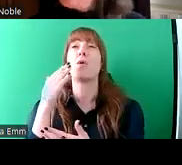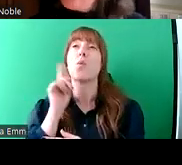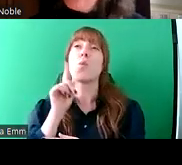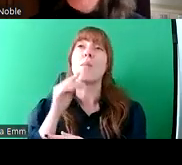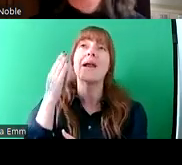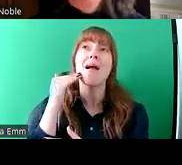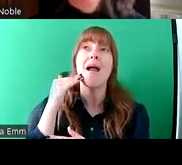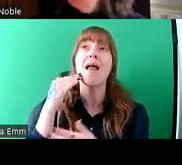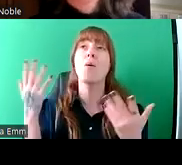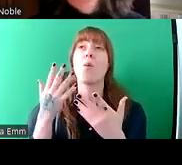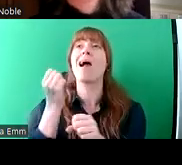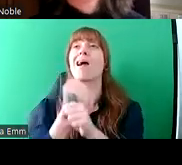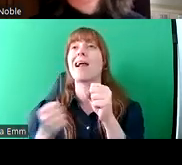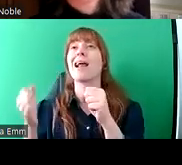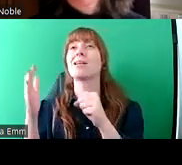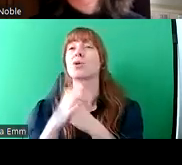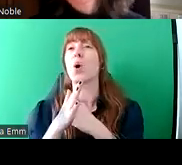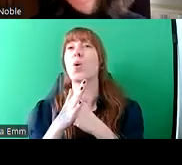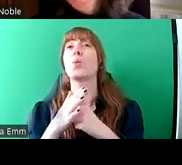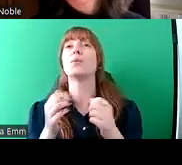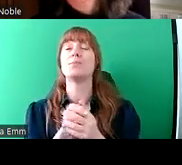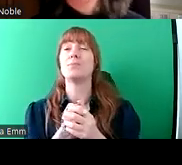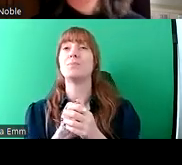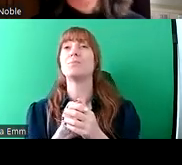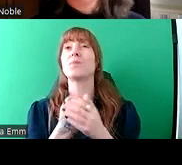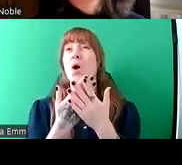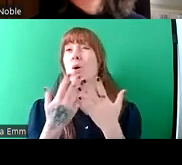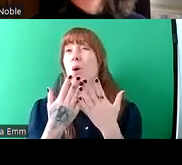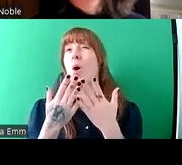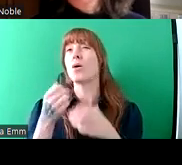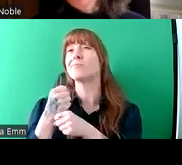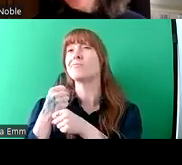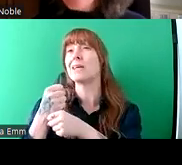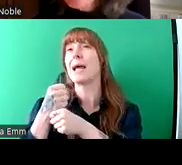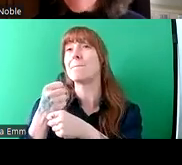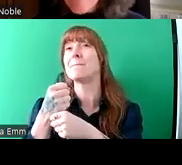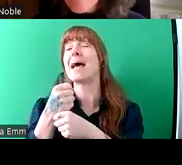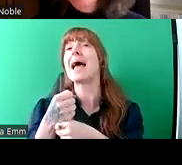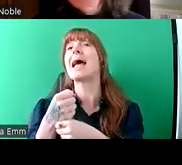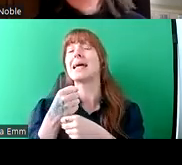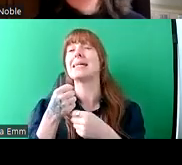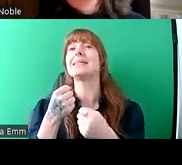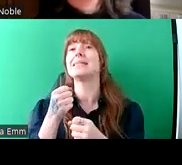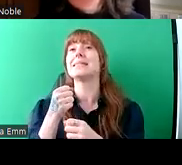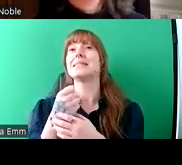got a lot on campaigns against violence, against women including the Scottish Women's Aid Archive